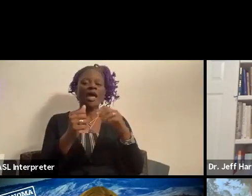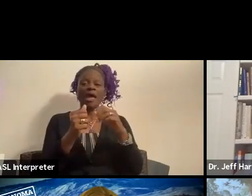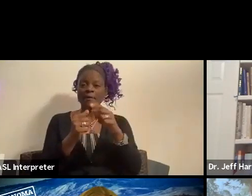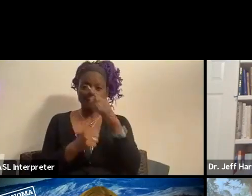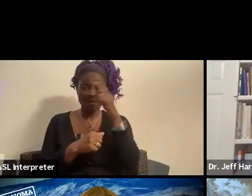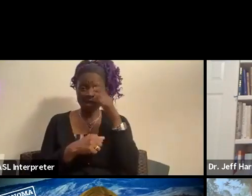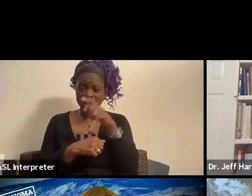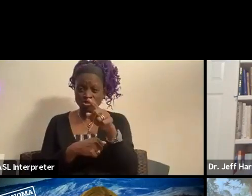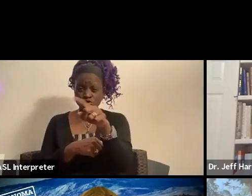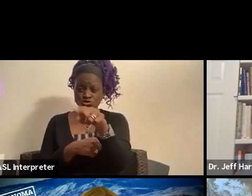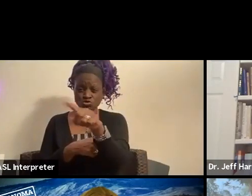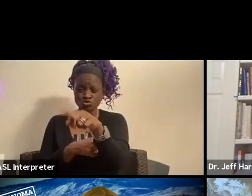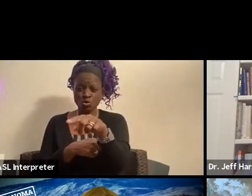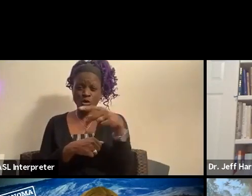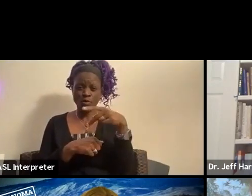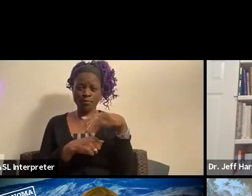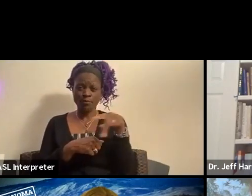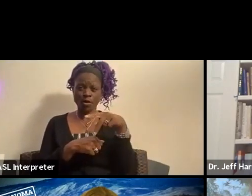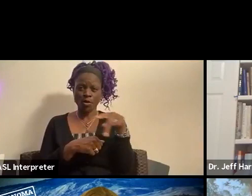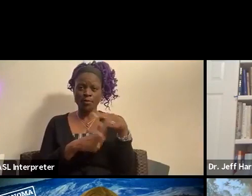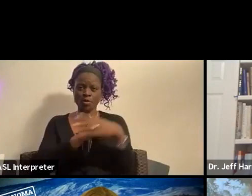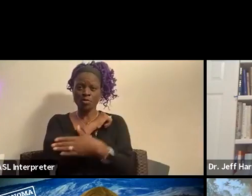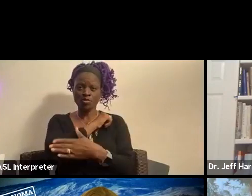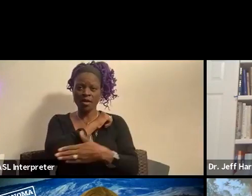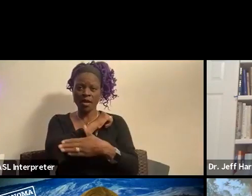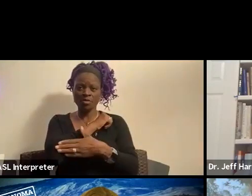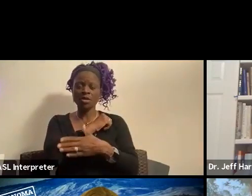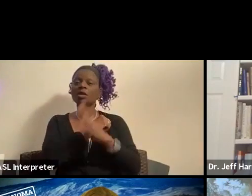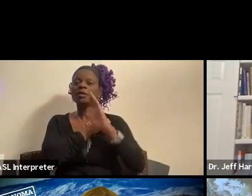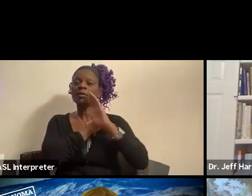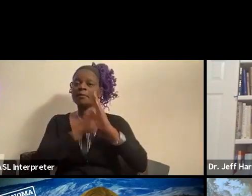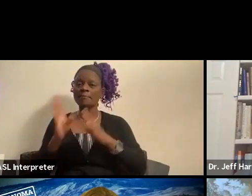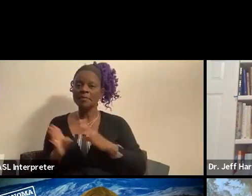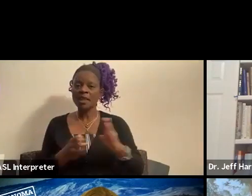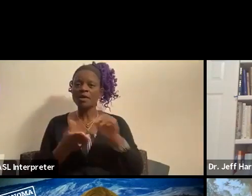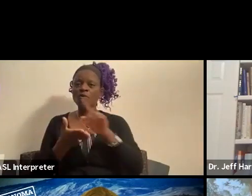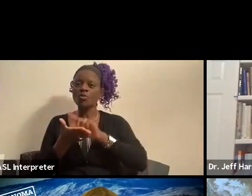You would do regular weekly surveillance testing in his proposal.